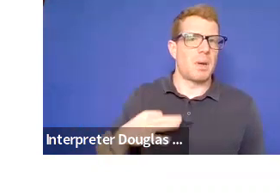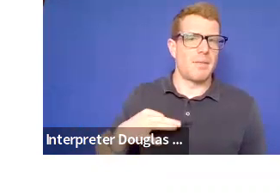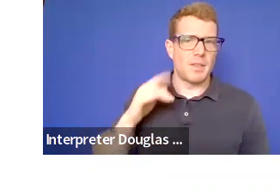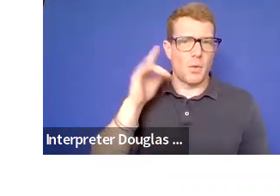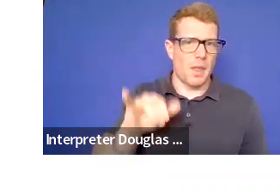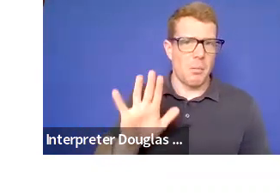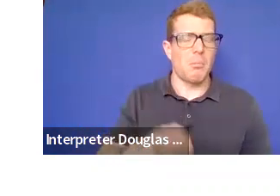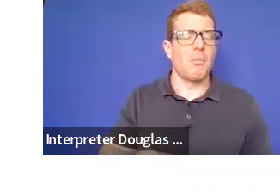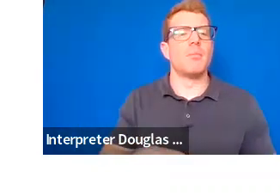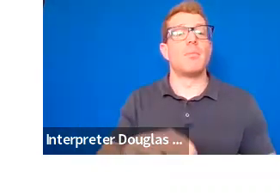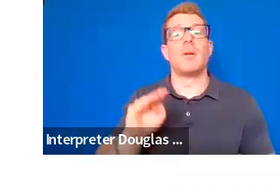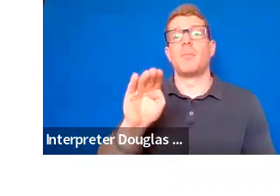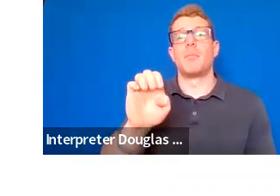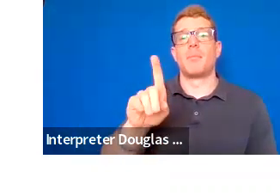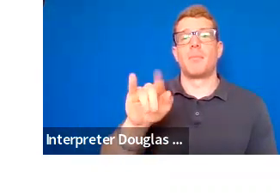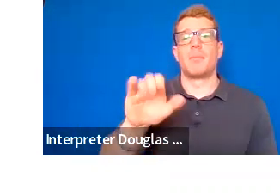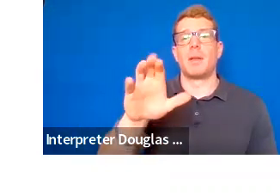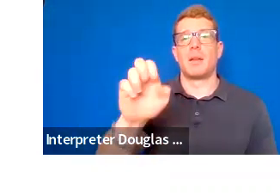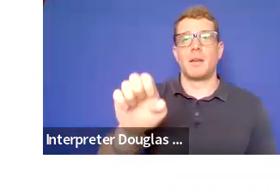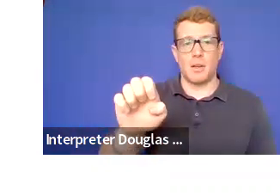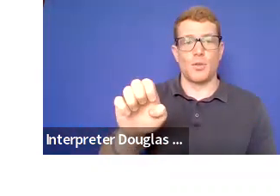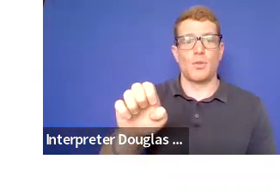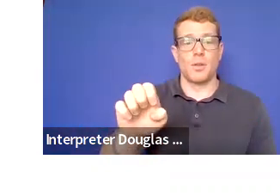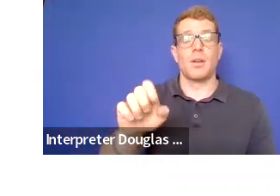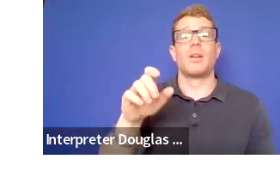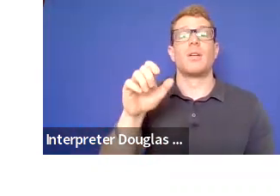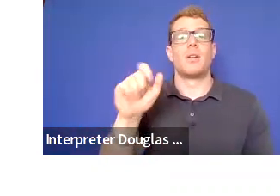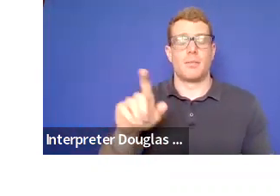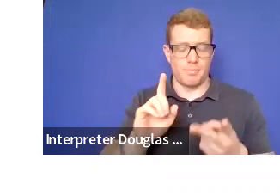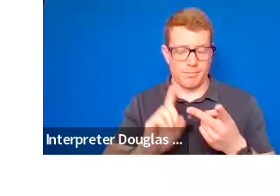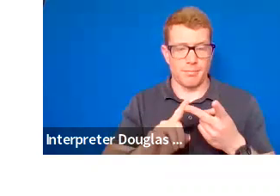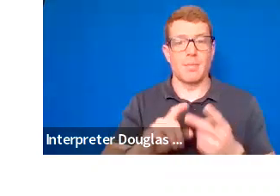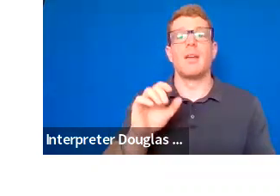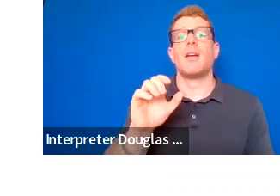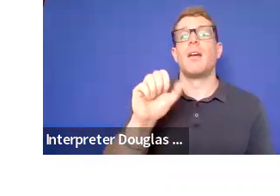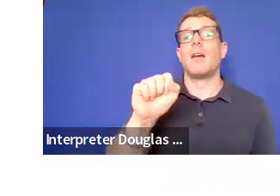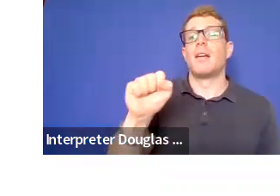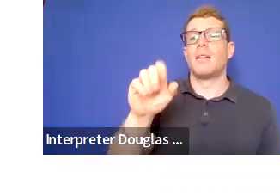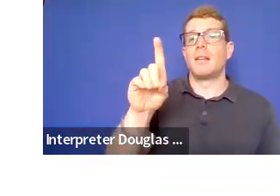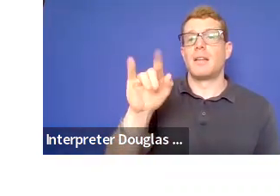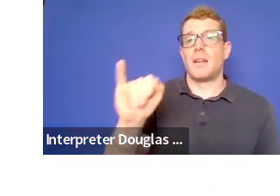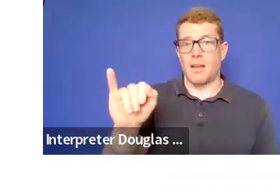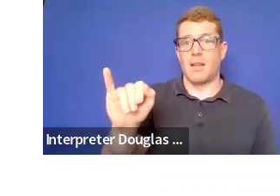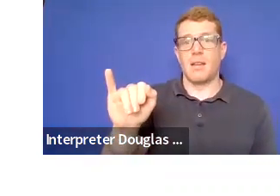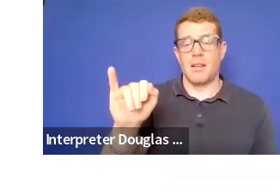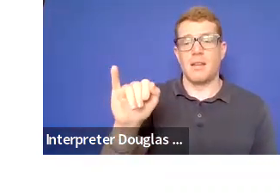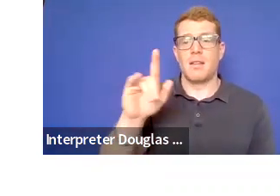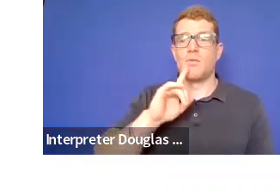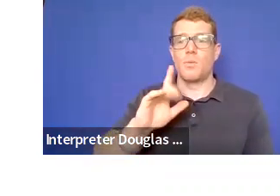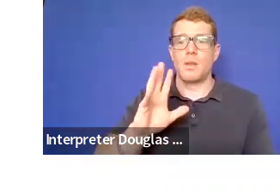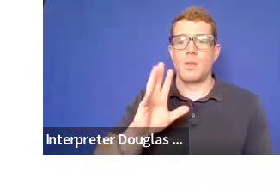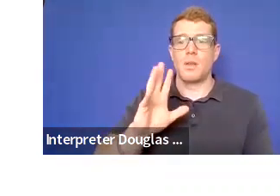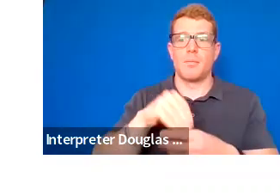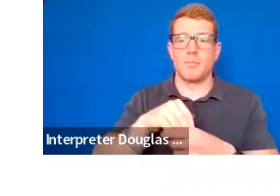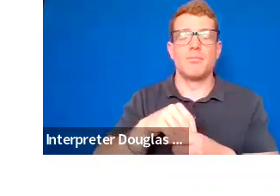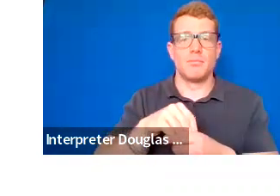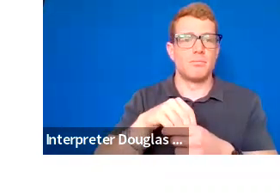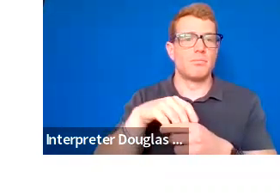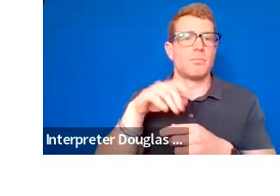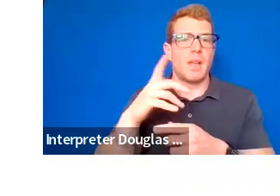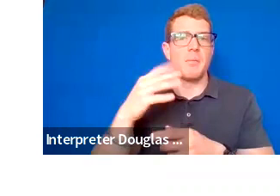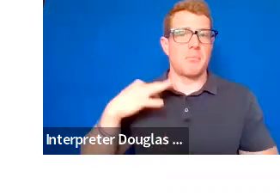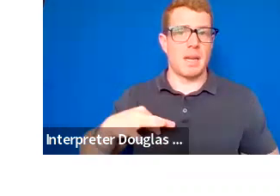Medicare. so Ssdi is always associated with Medicare as its health benefit.